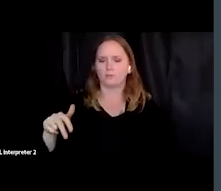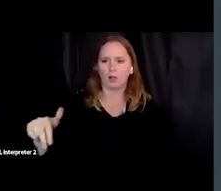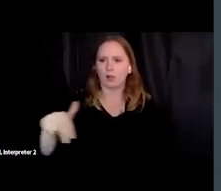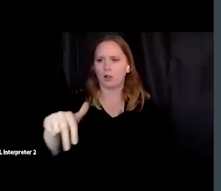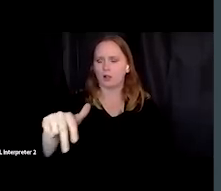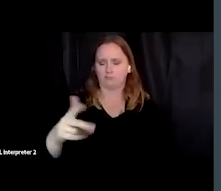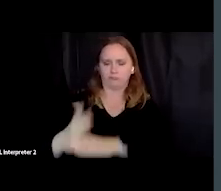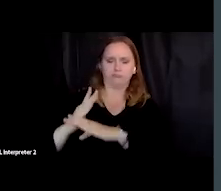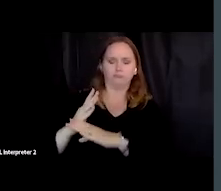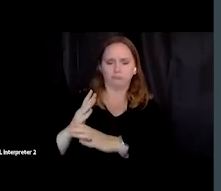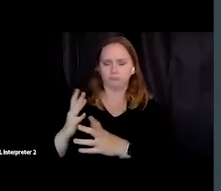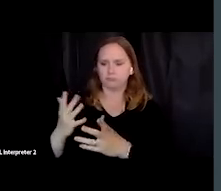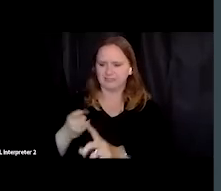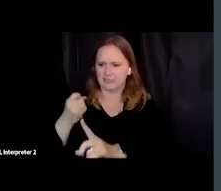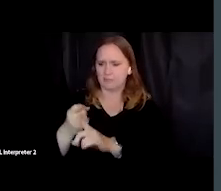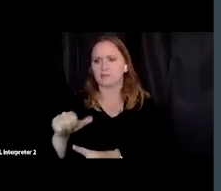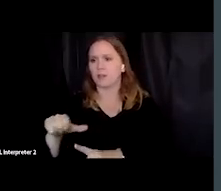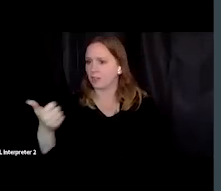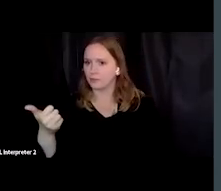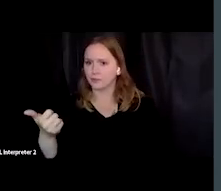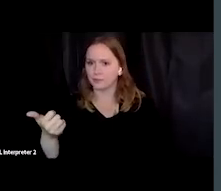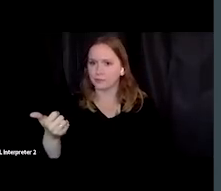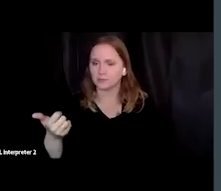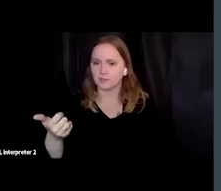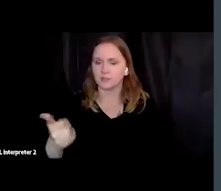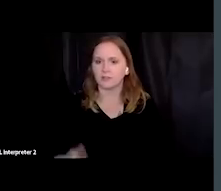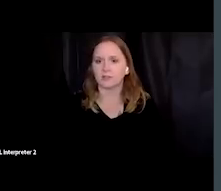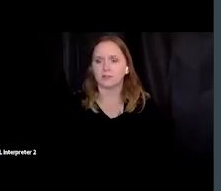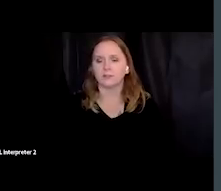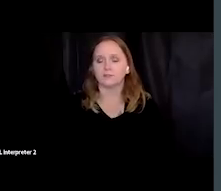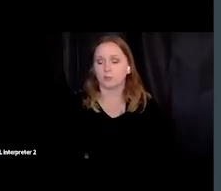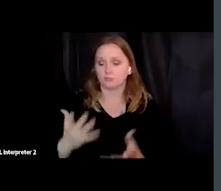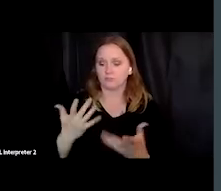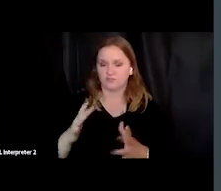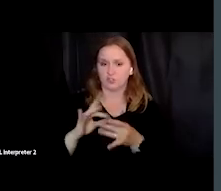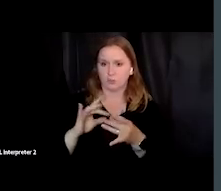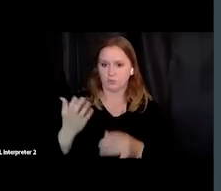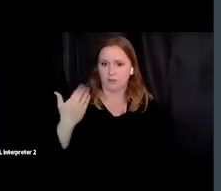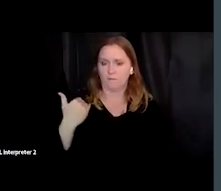or the other residents, right? So like I said earlier, homelessness or sorry, how hoarding does not affect just one person